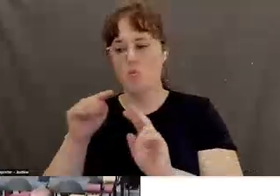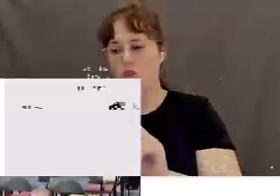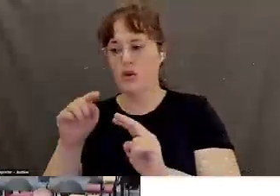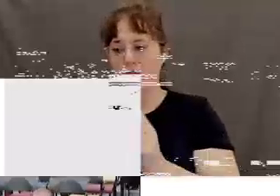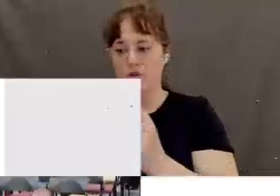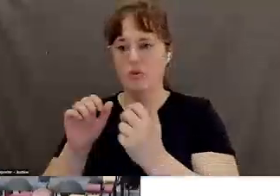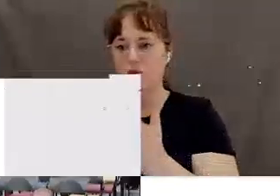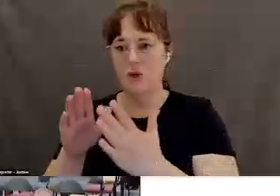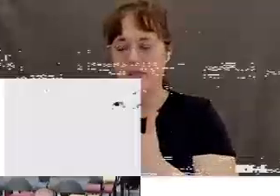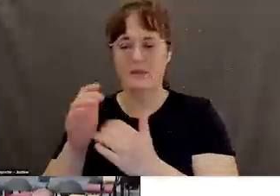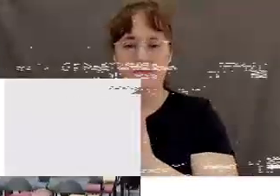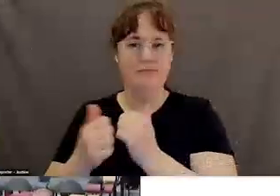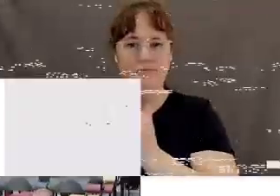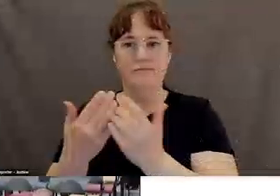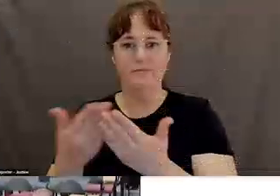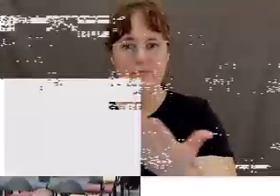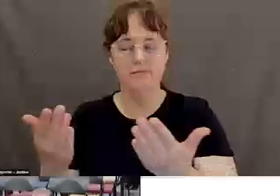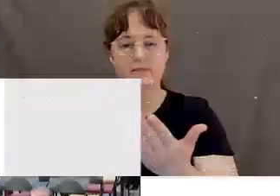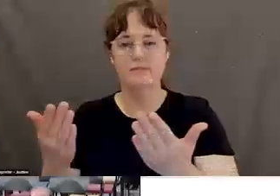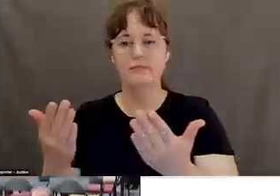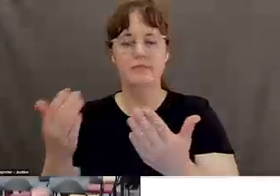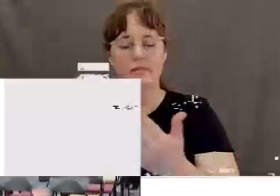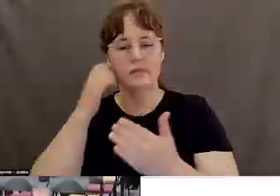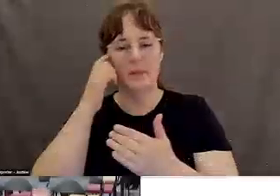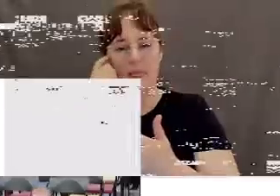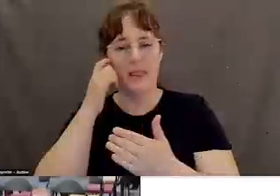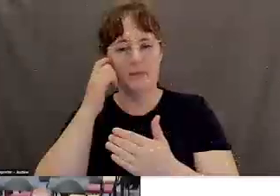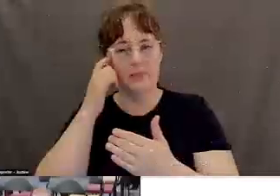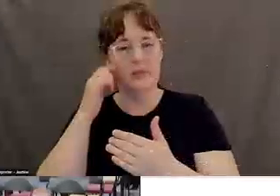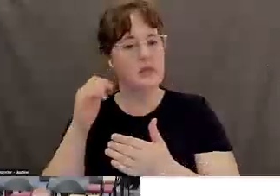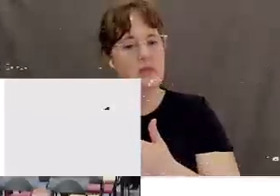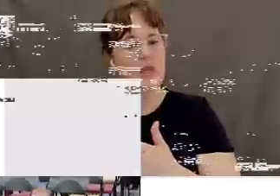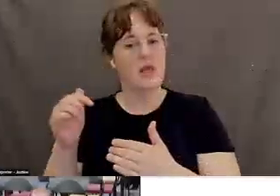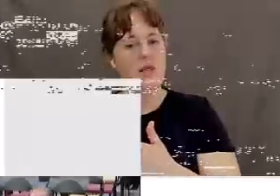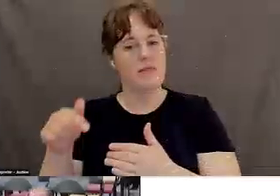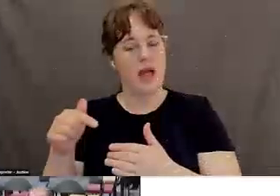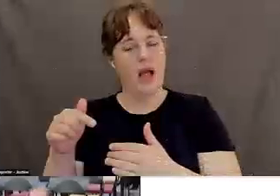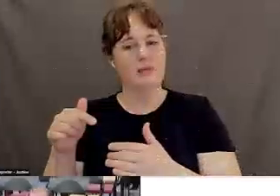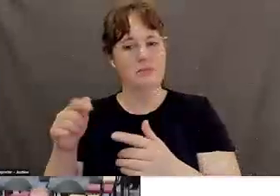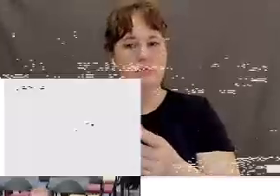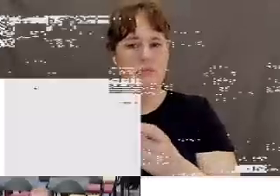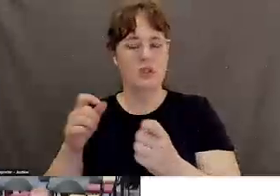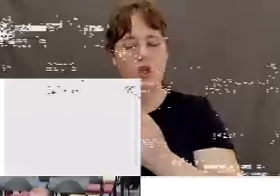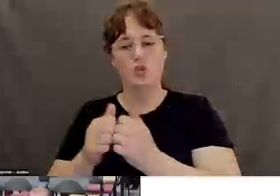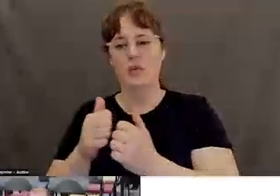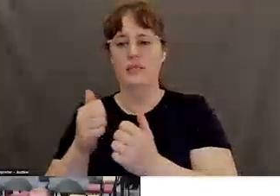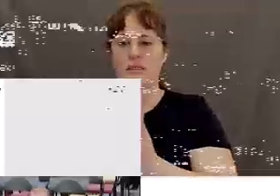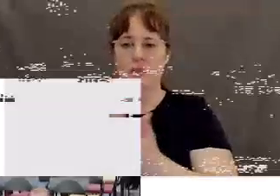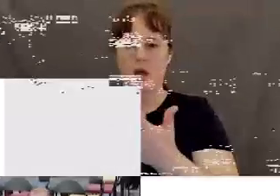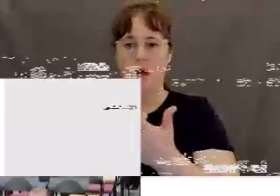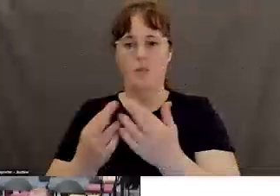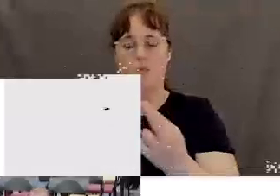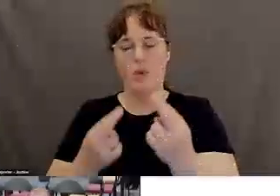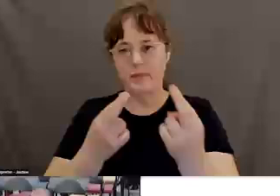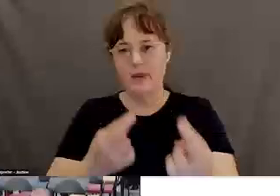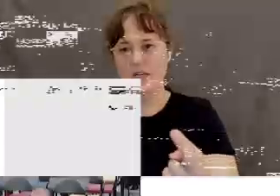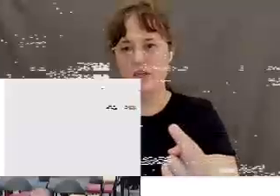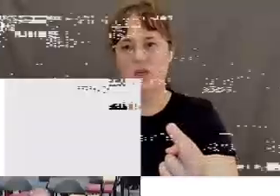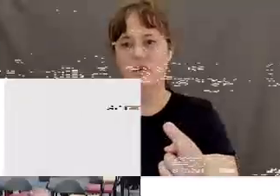Boardroom: right-of-way or escalation, per se, but it does deal with some of the other recommendations that we've heard from industry and from the TAG.